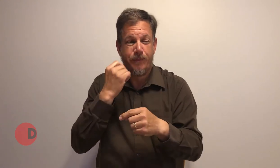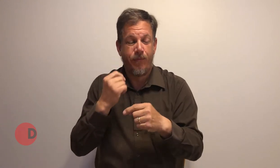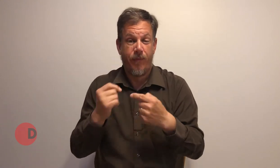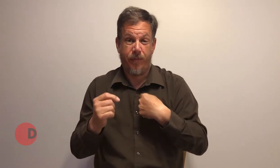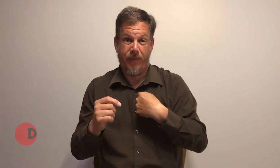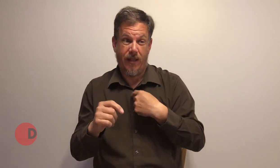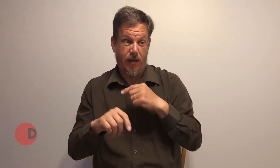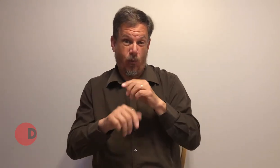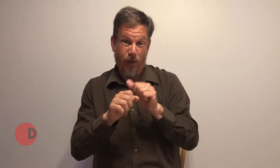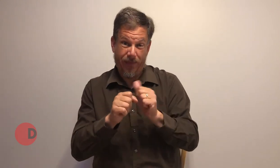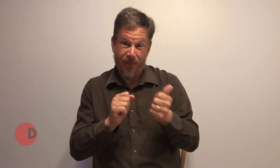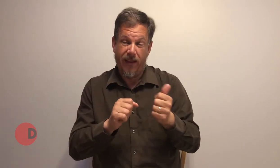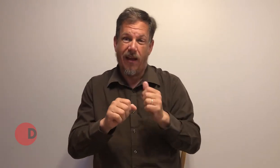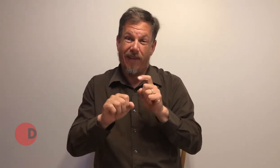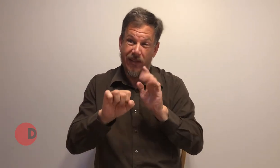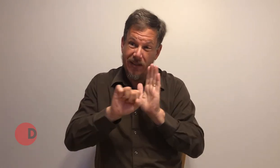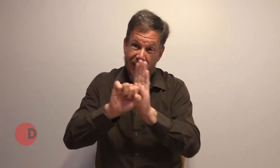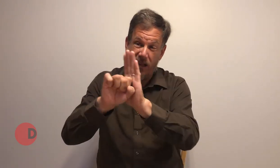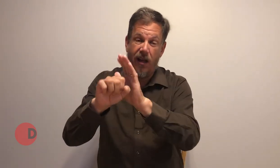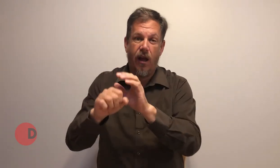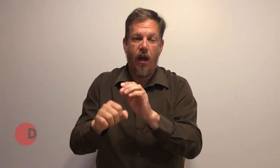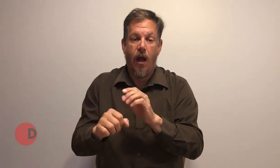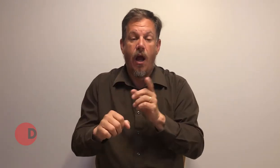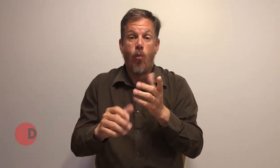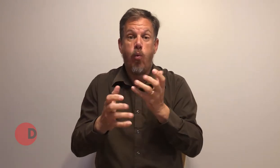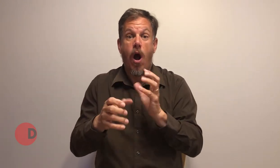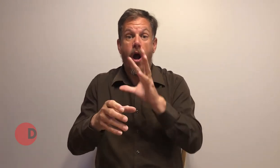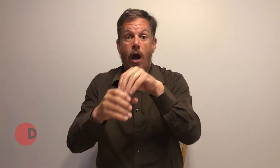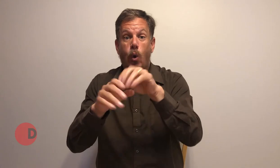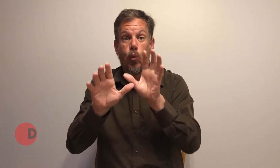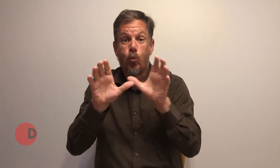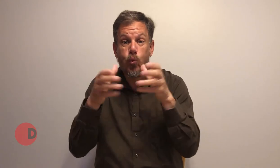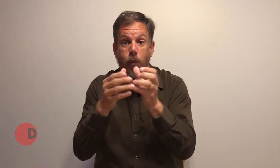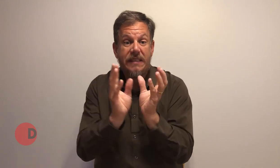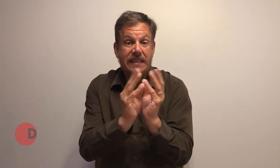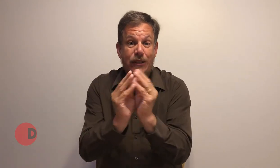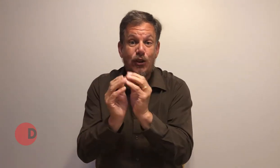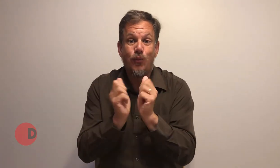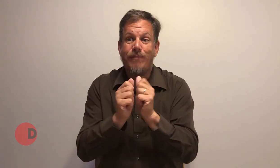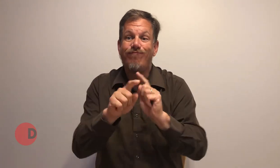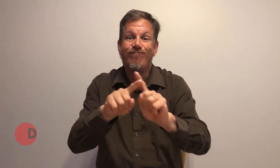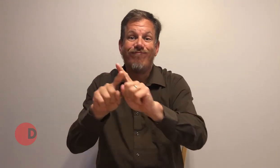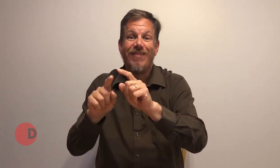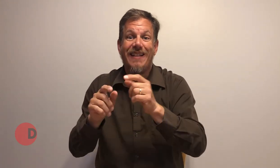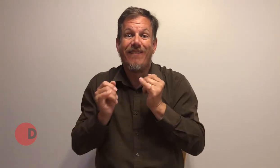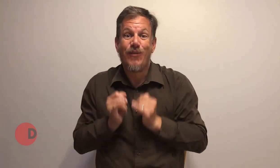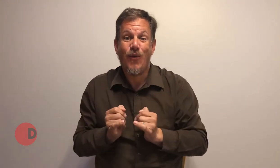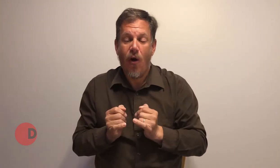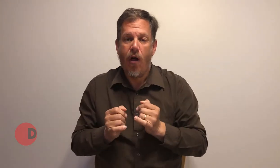when I was with her, I had to advocate when she wanted to participate in group sessions